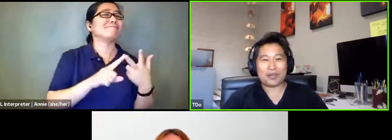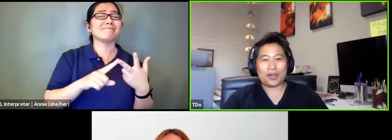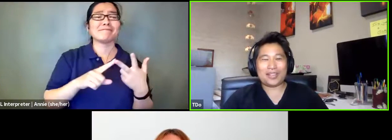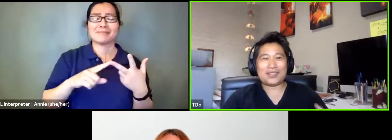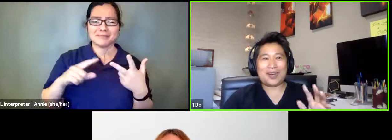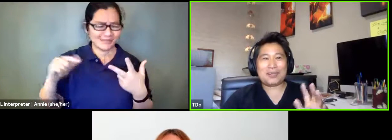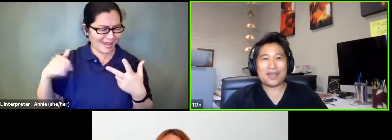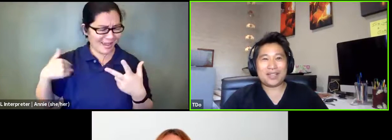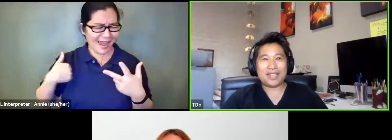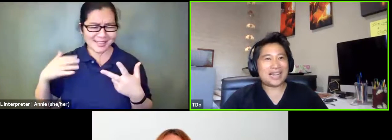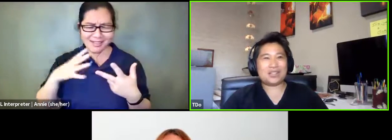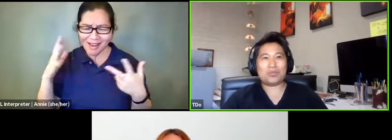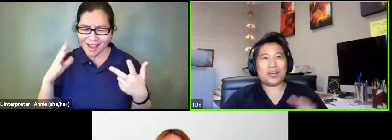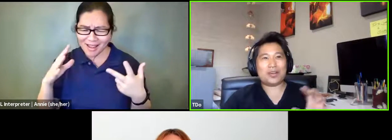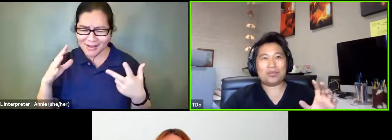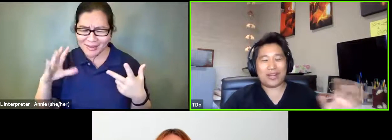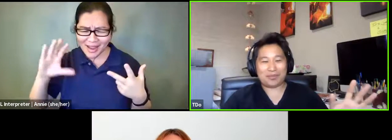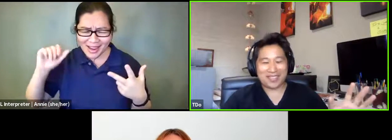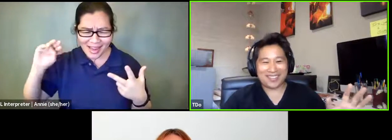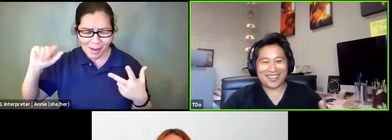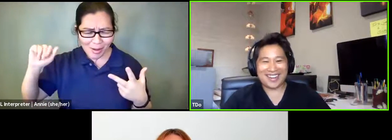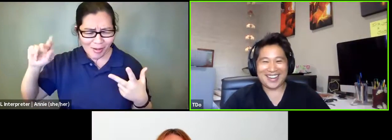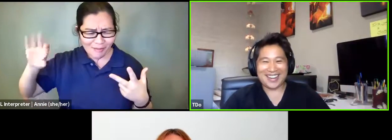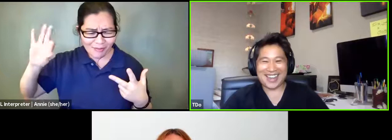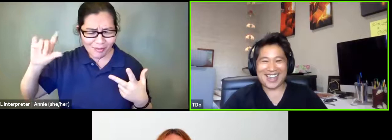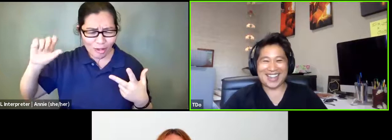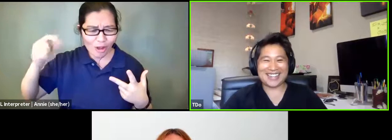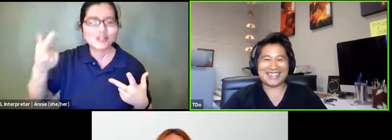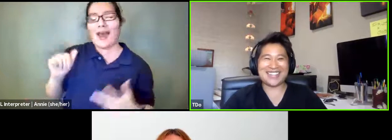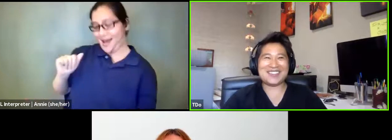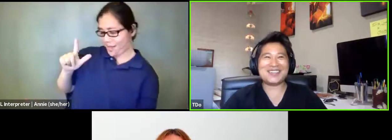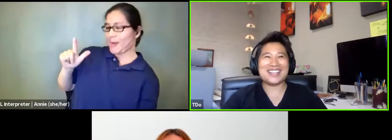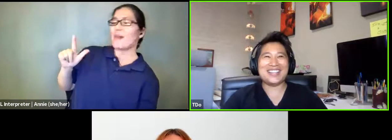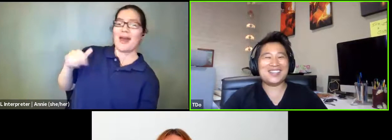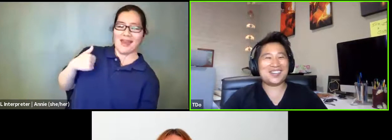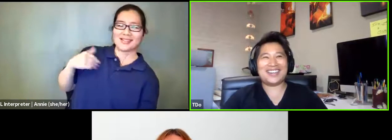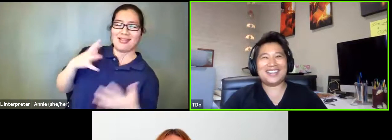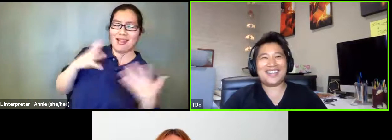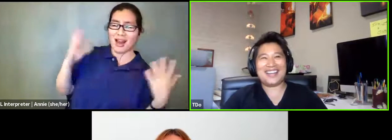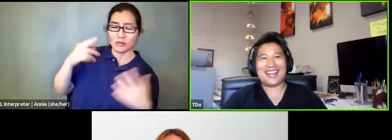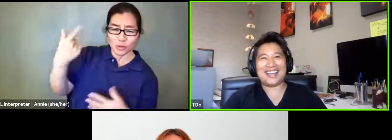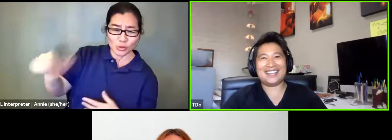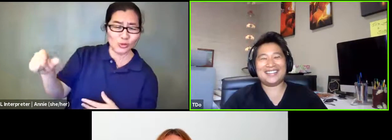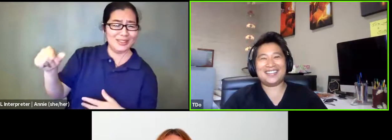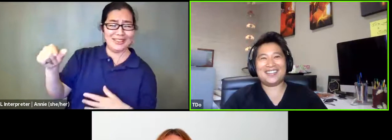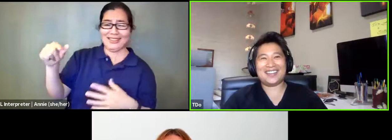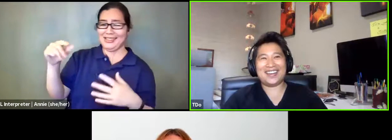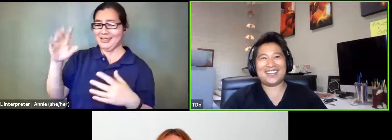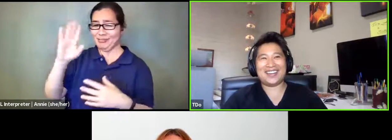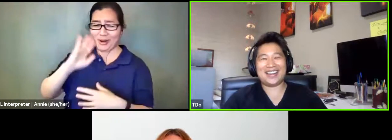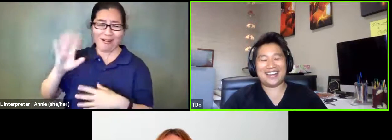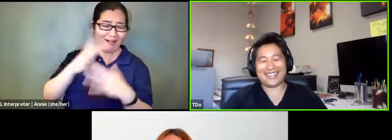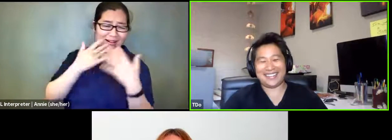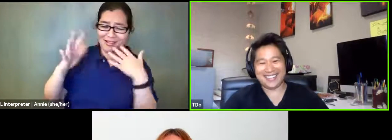Florida is very muggy and has weird rain weather. And North Carolina has great, great hiking.